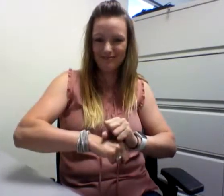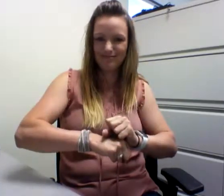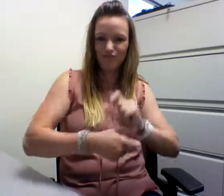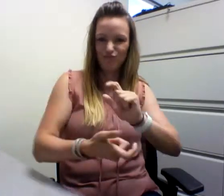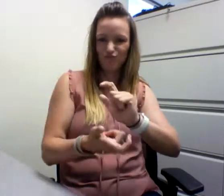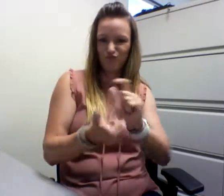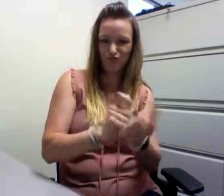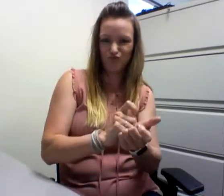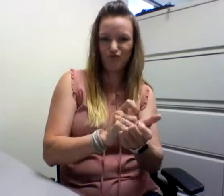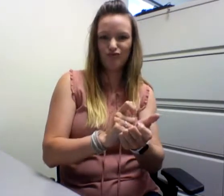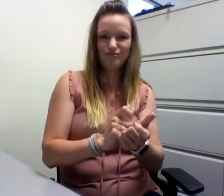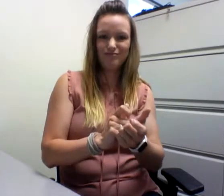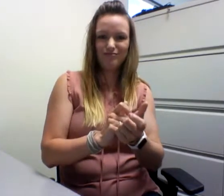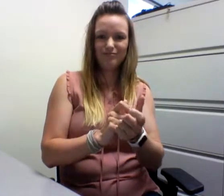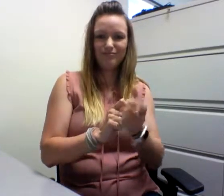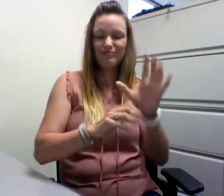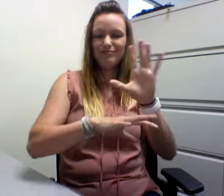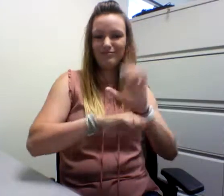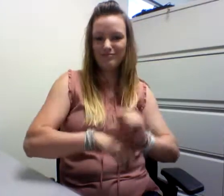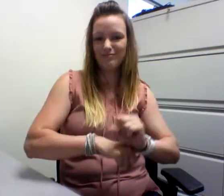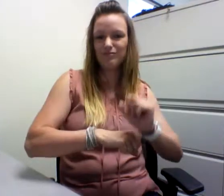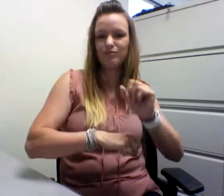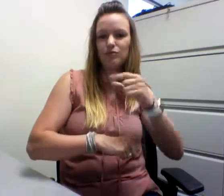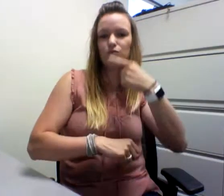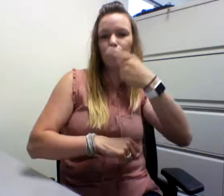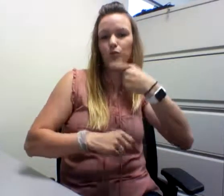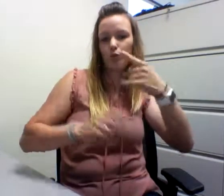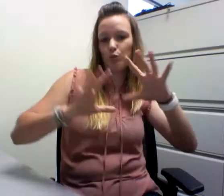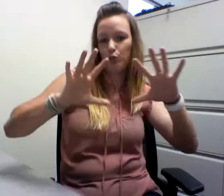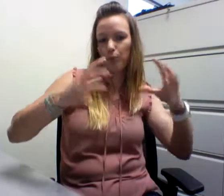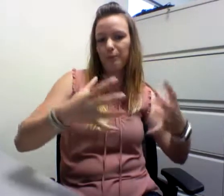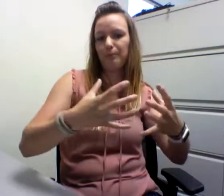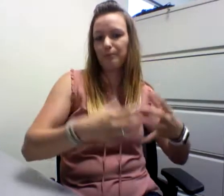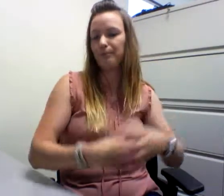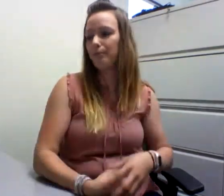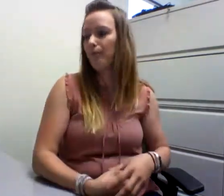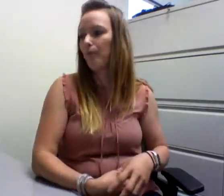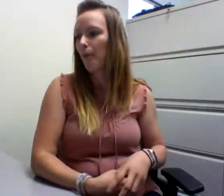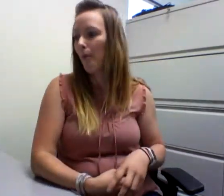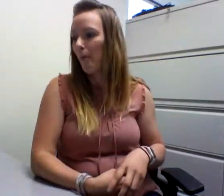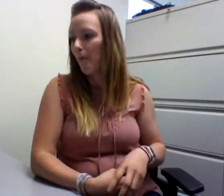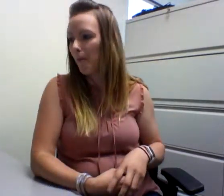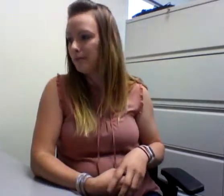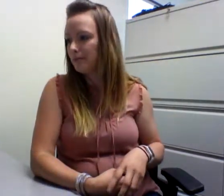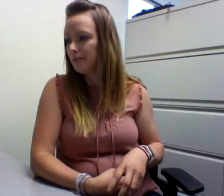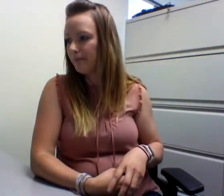as he/she grows up and transitions to being deaf in a hearing world.